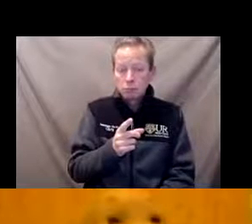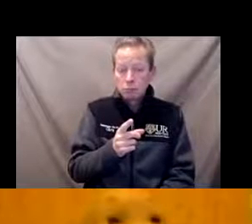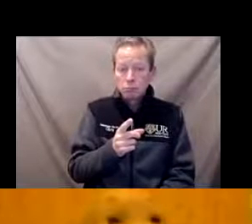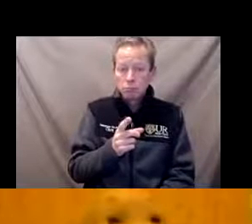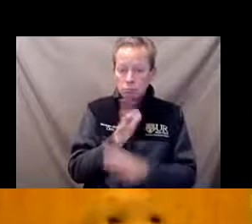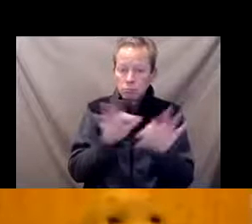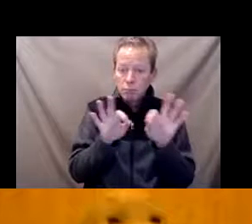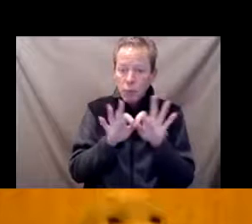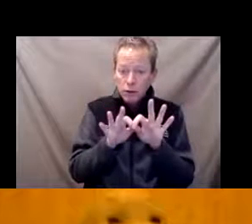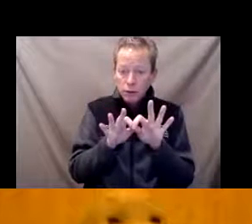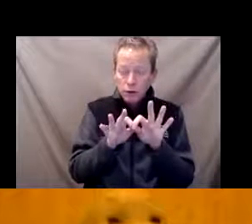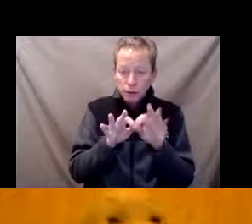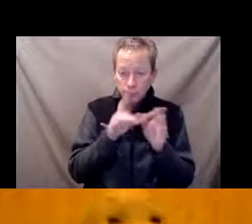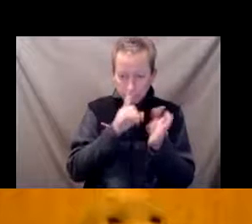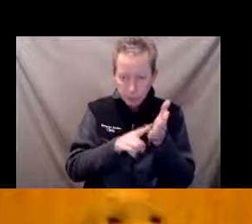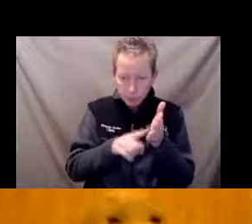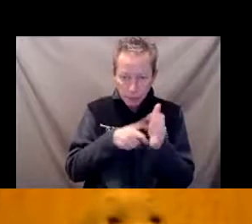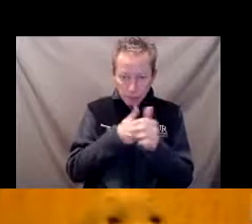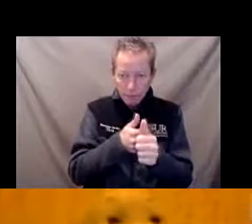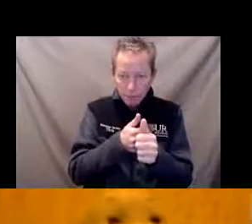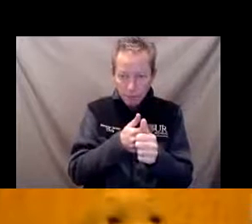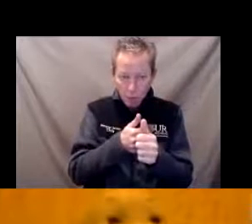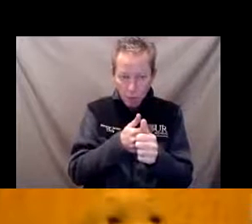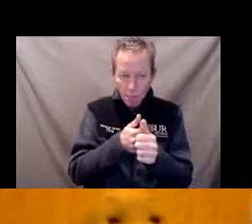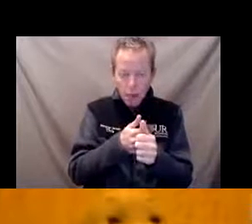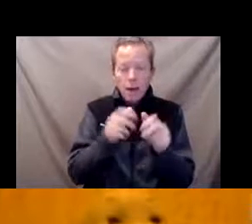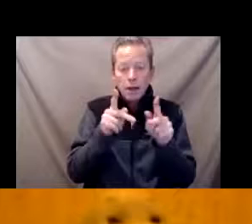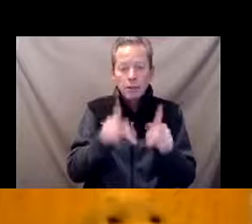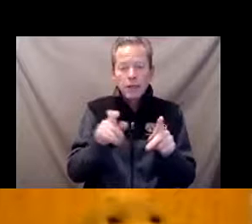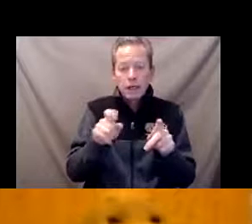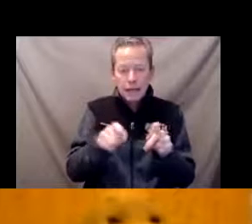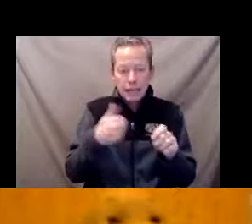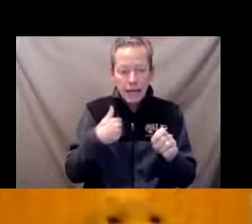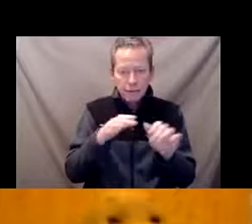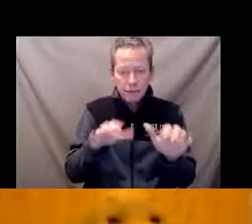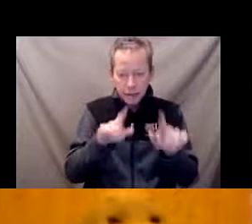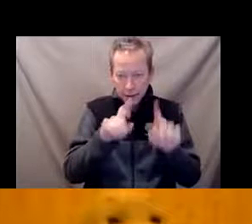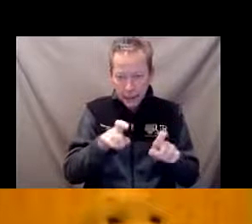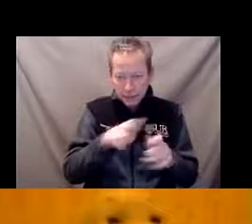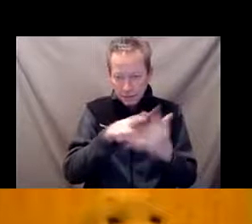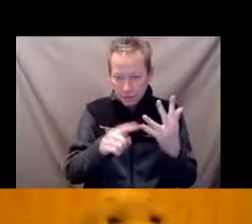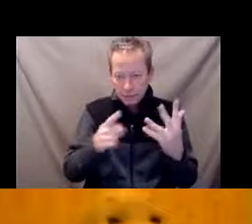through with this and the person needs to have this done so you know every I'm probably talking